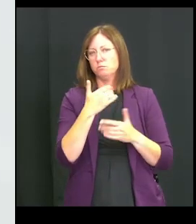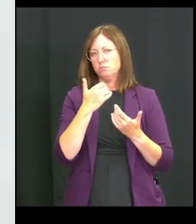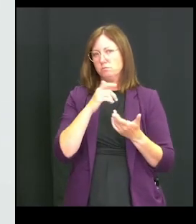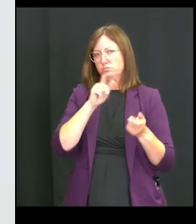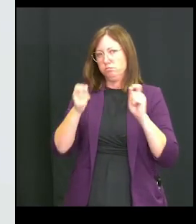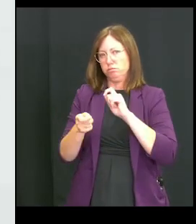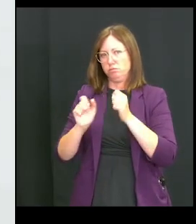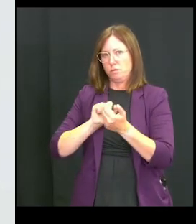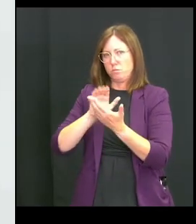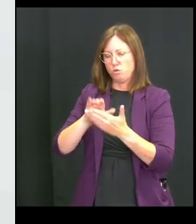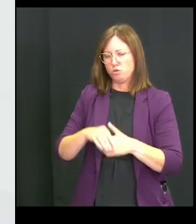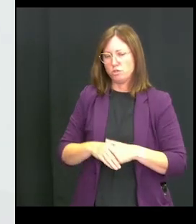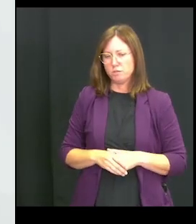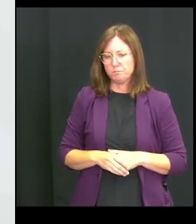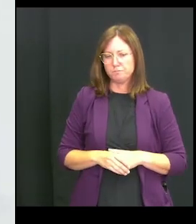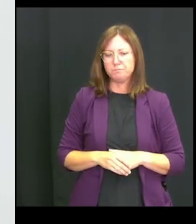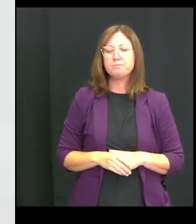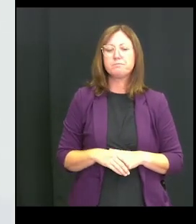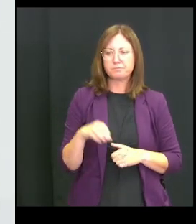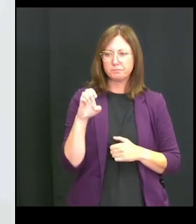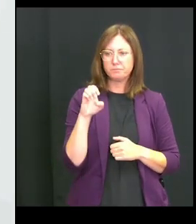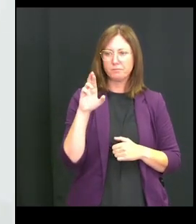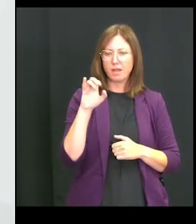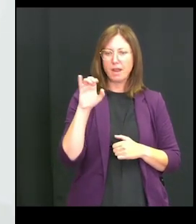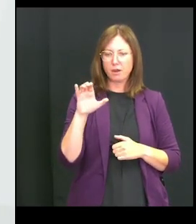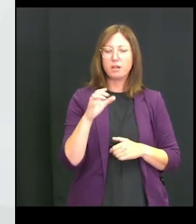I think the lesson here is mostly for politicians.